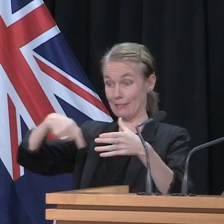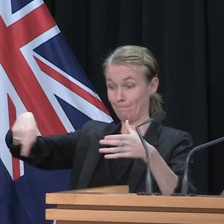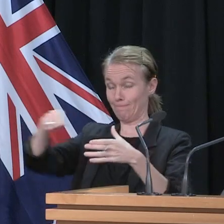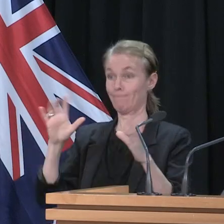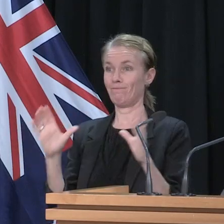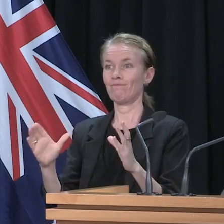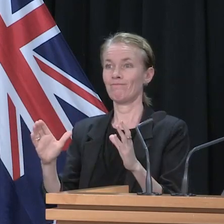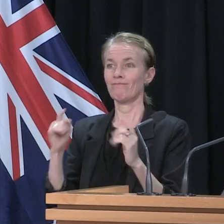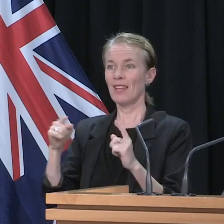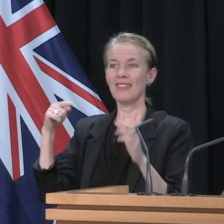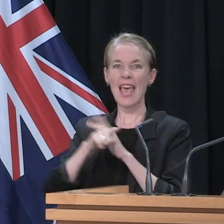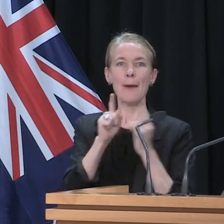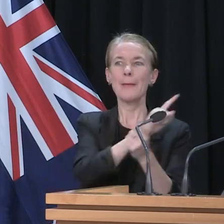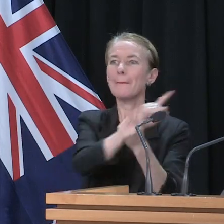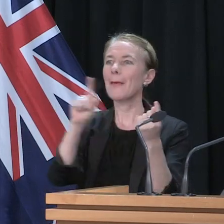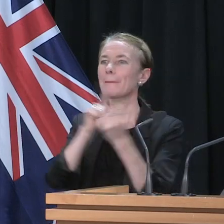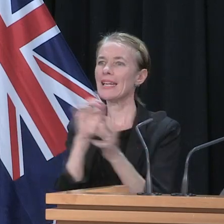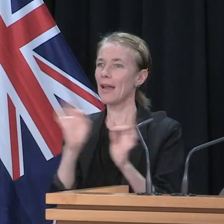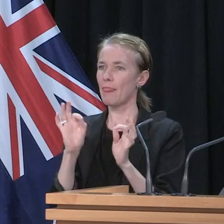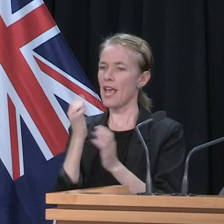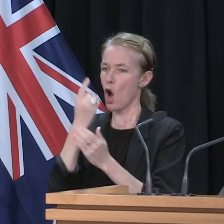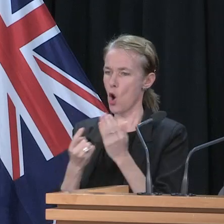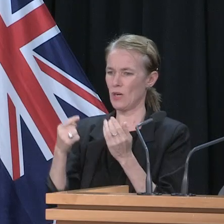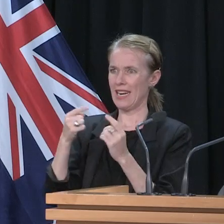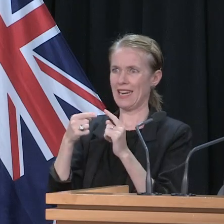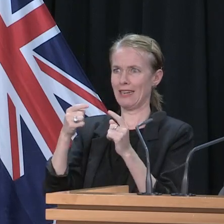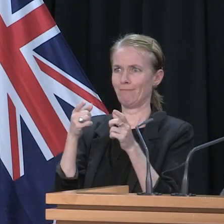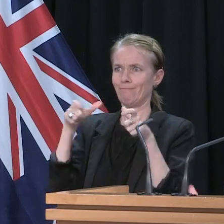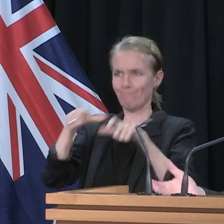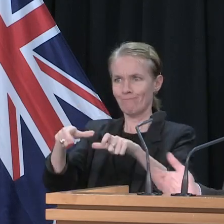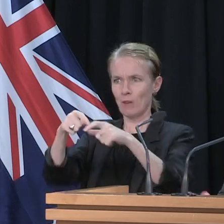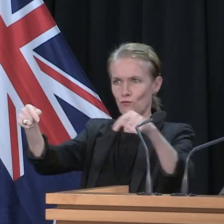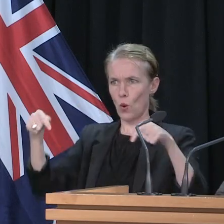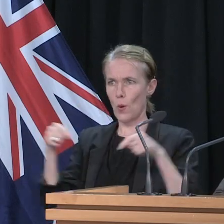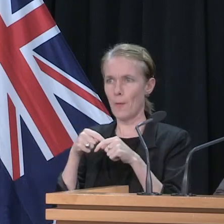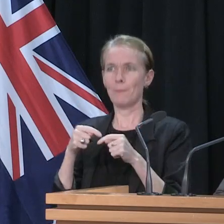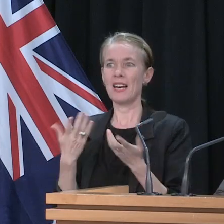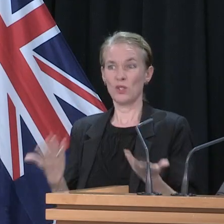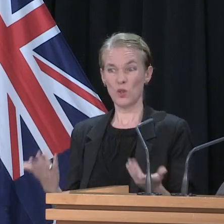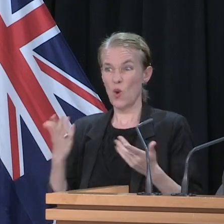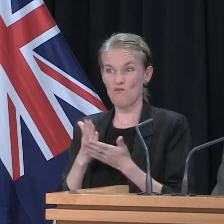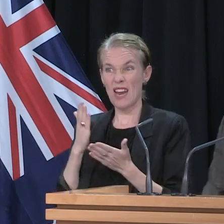they hadn't already been. Whereas if you test someone before they arrive here they can come into contact with any